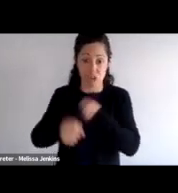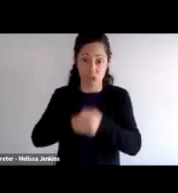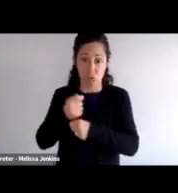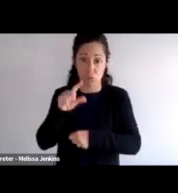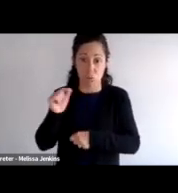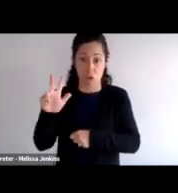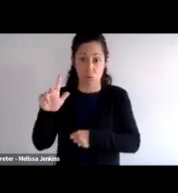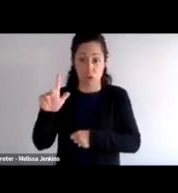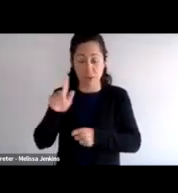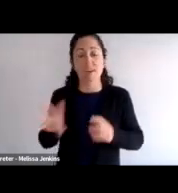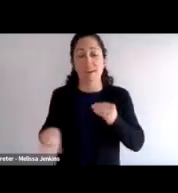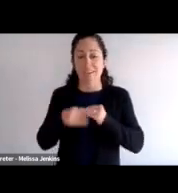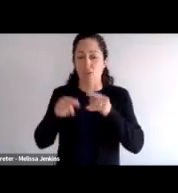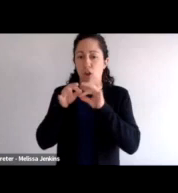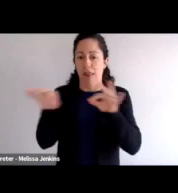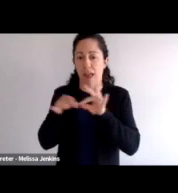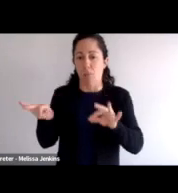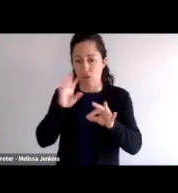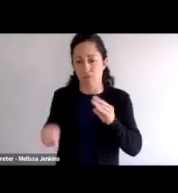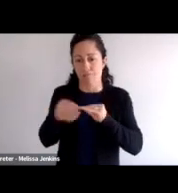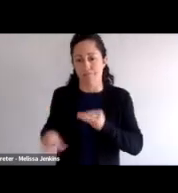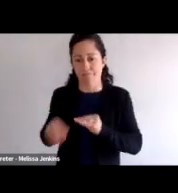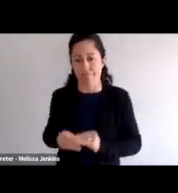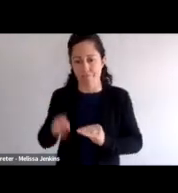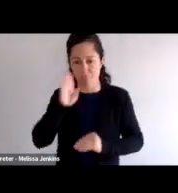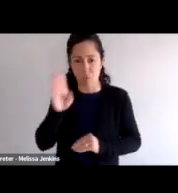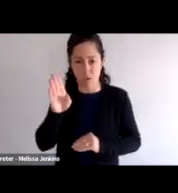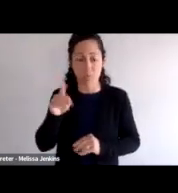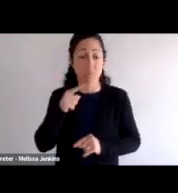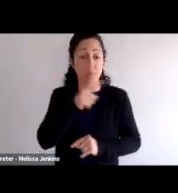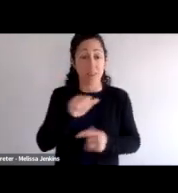This page has frequently asked questions at the bottom and information about